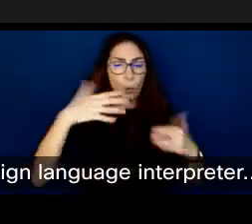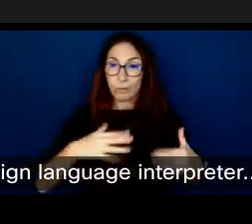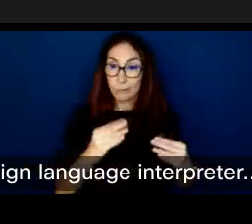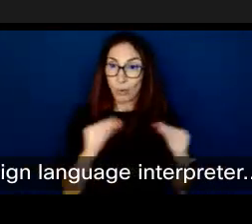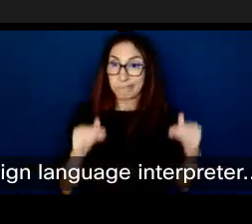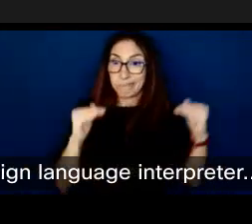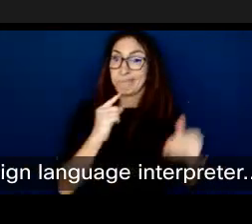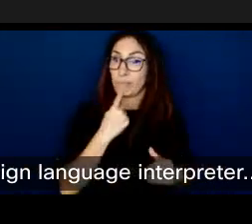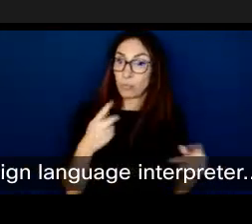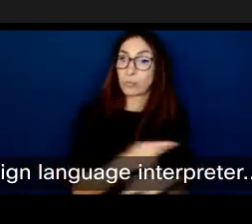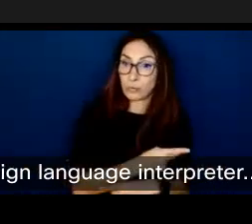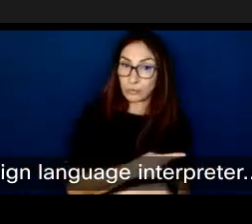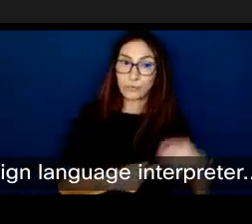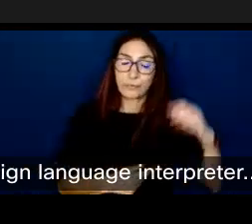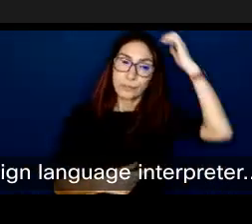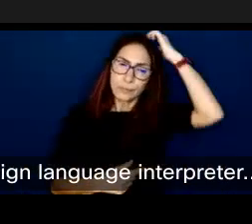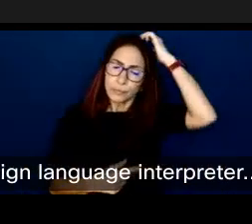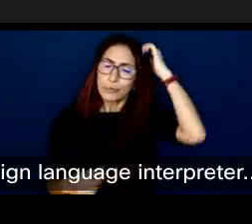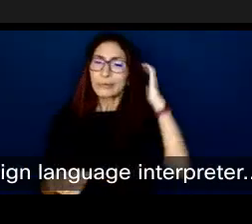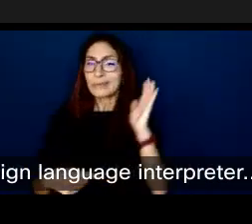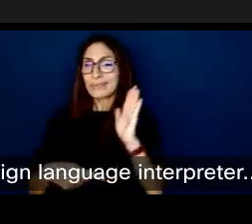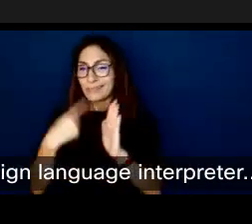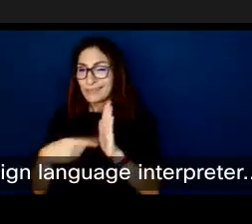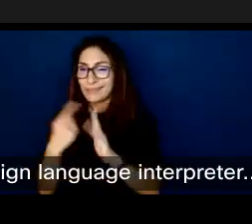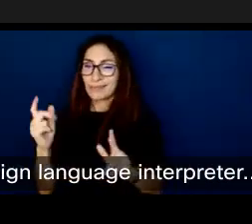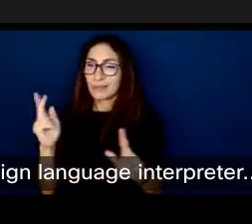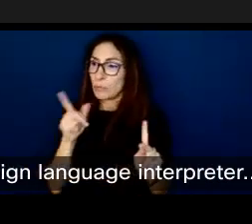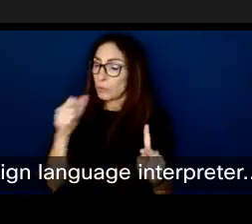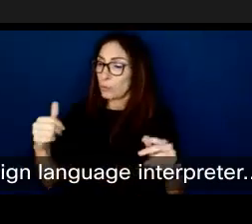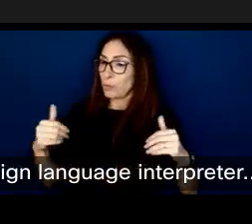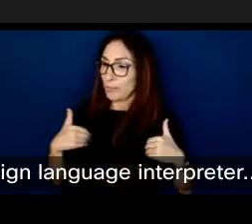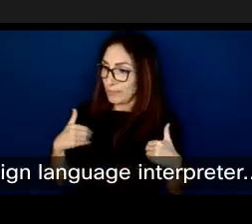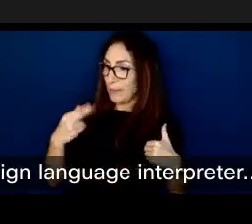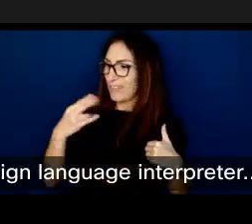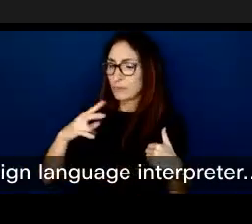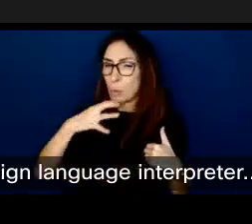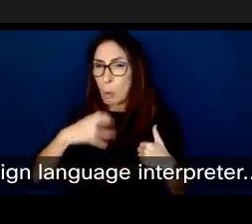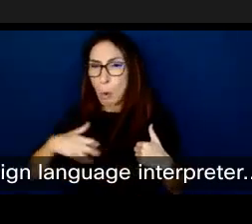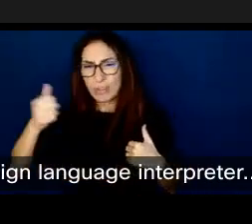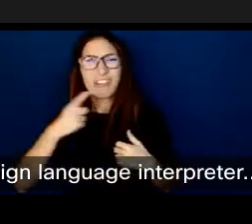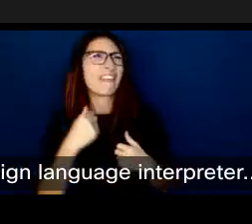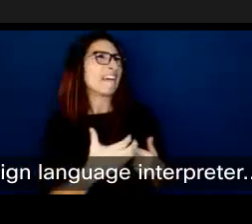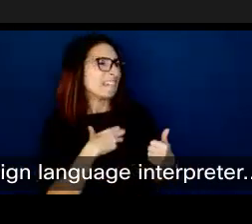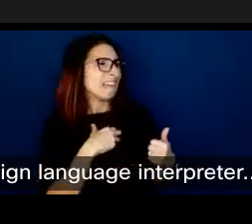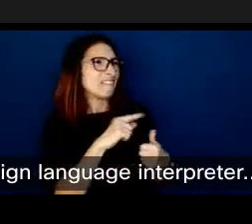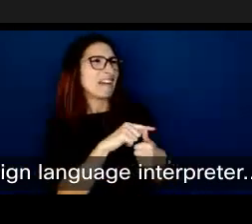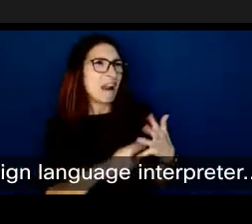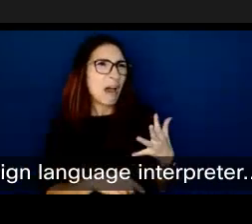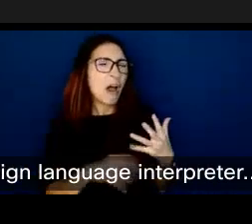with HIV talk about that they're dealing with multiple co-morbidities and polypharmacy issues at an earlier